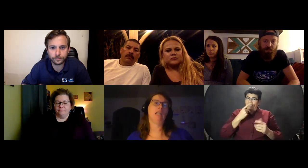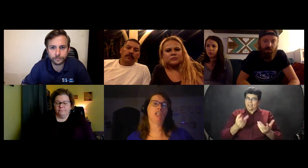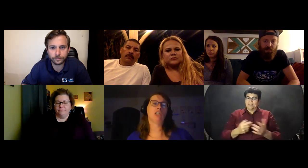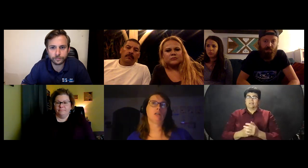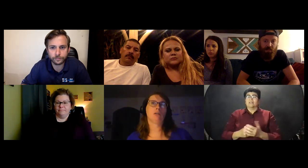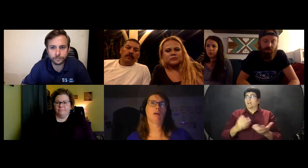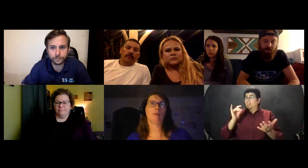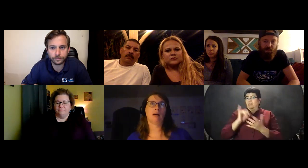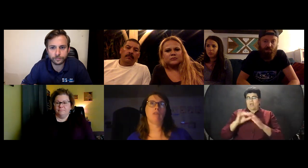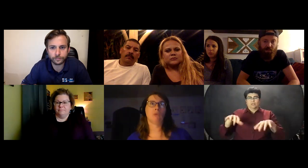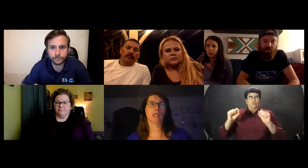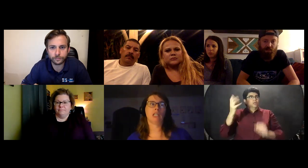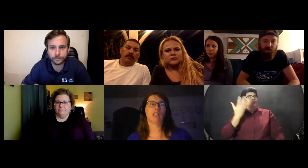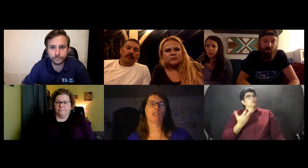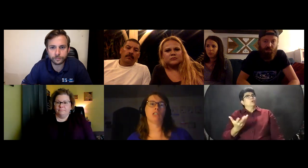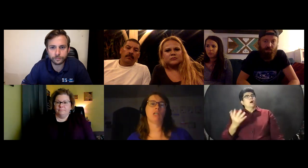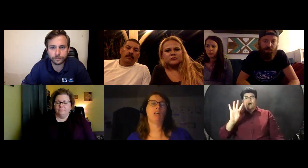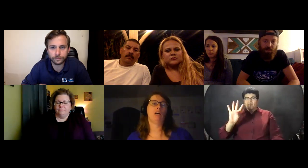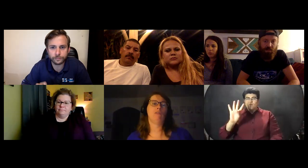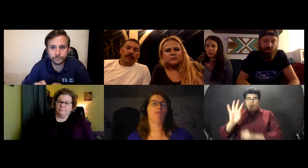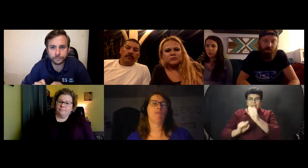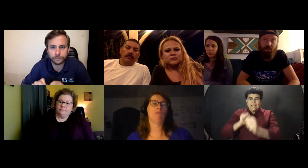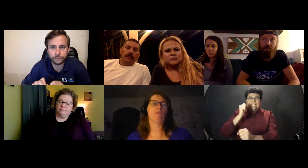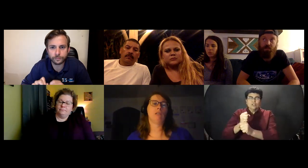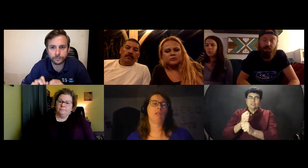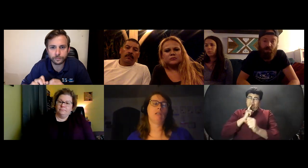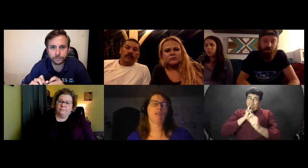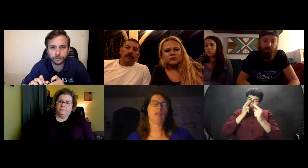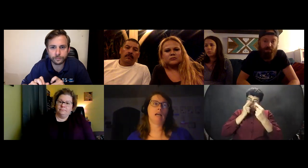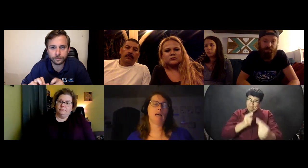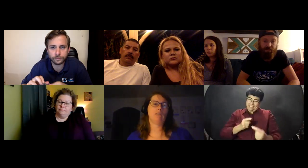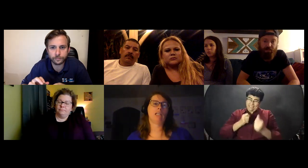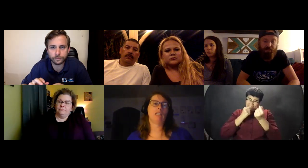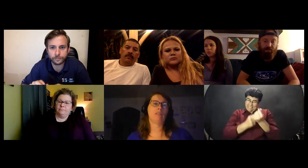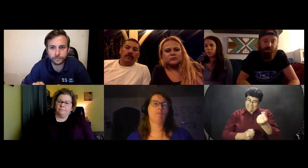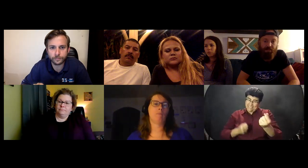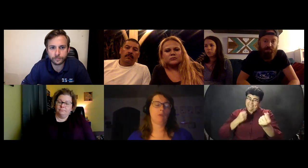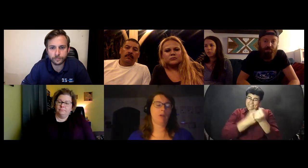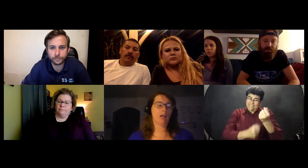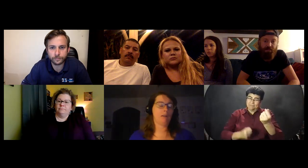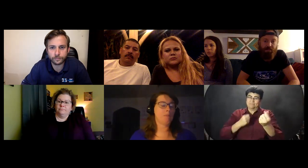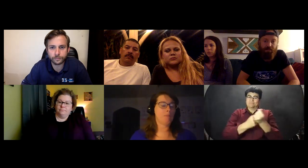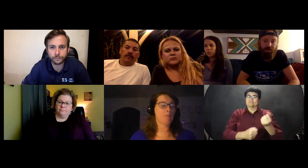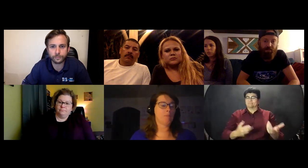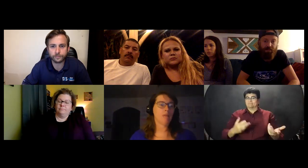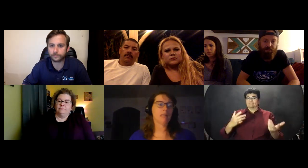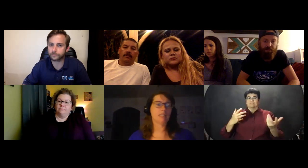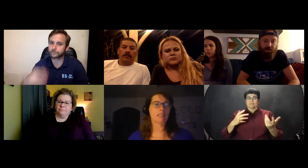took about four years of really